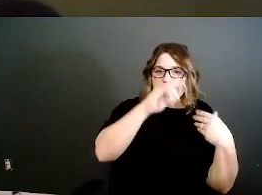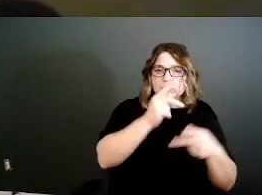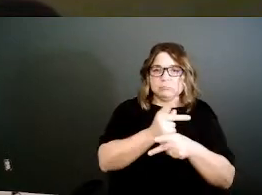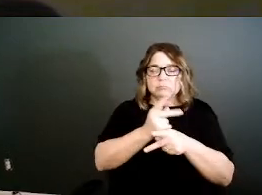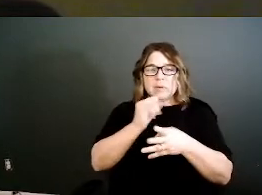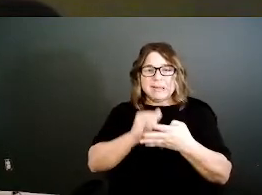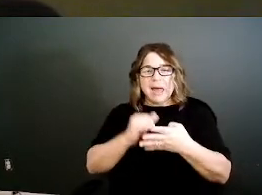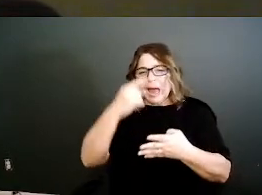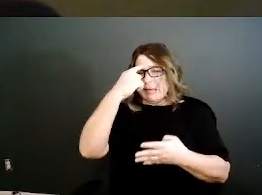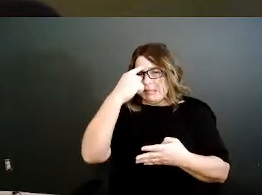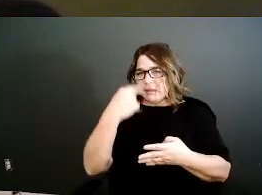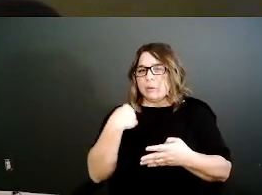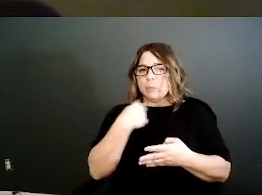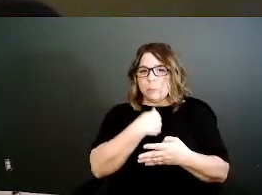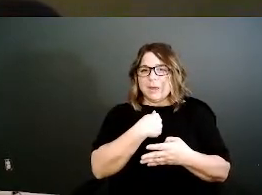WE HAVE -- I THINK WE'RE SEEING LESS AND LESS OF